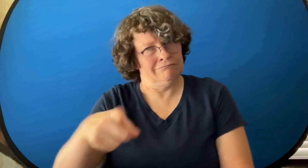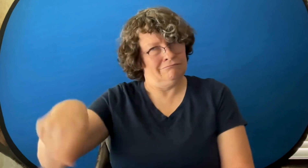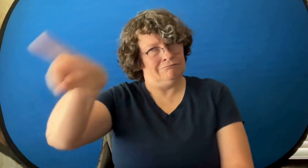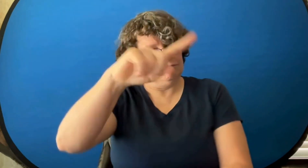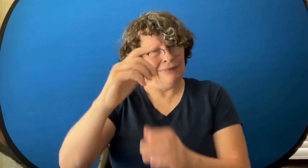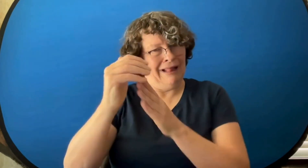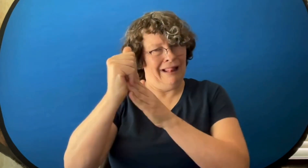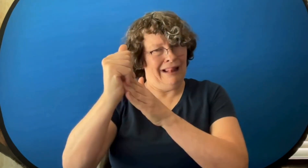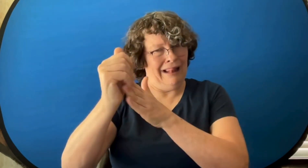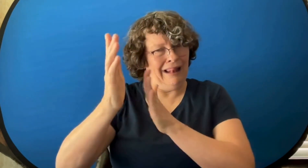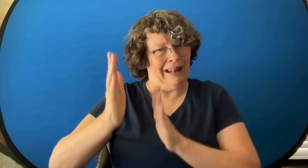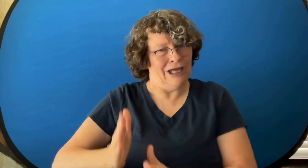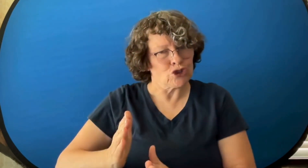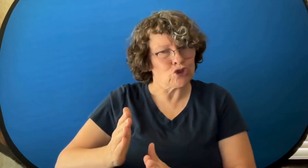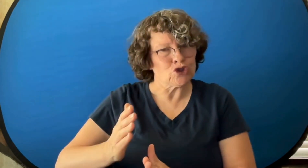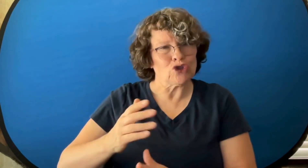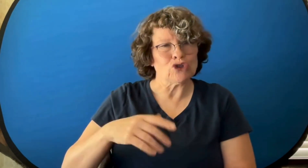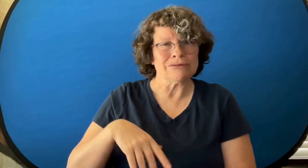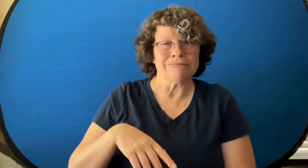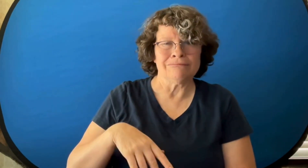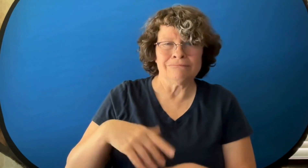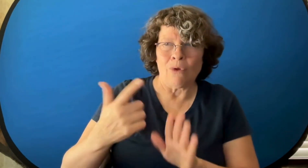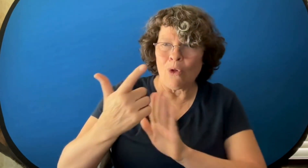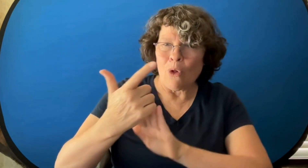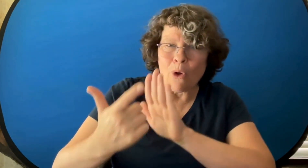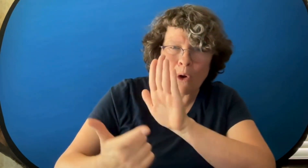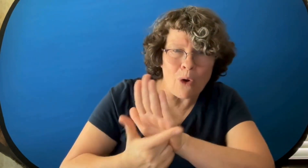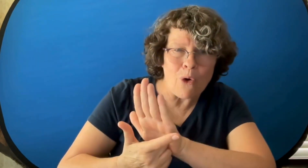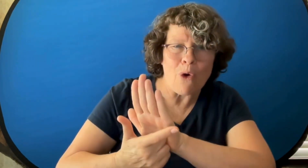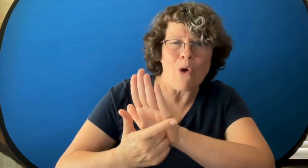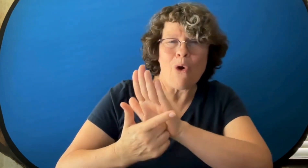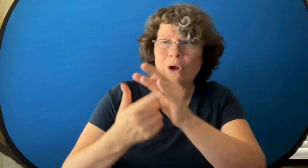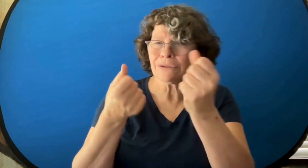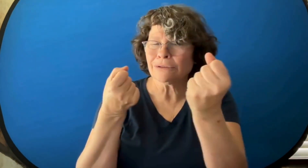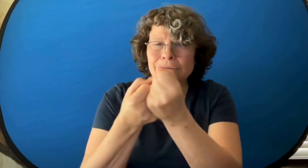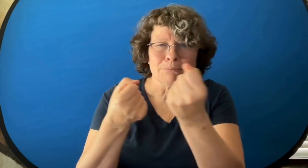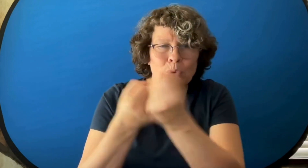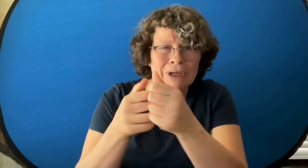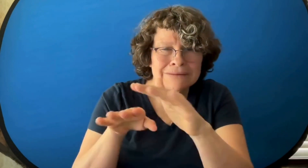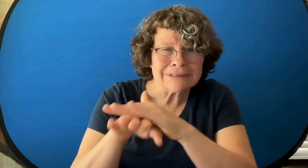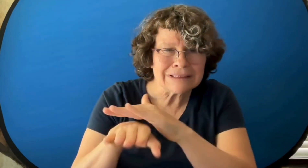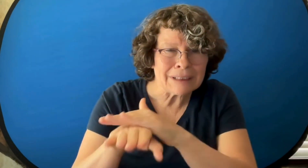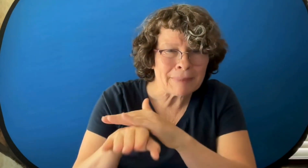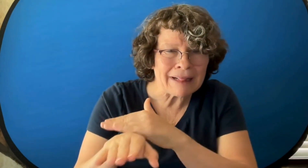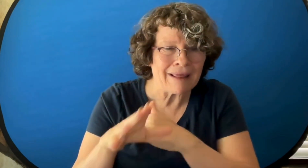leaders and laws support accessibility